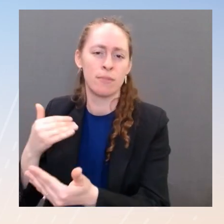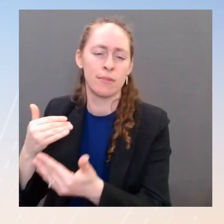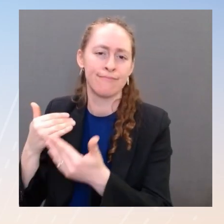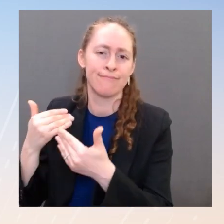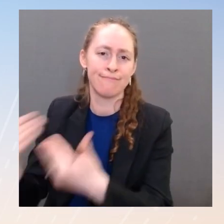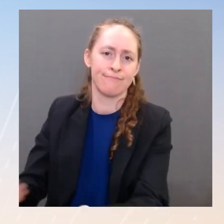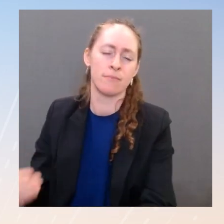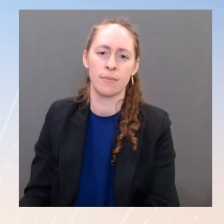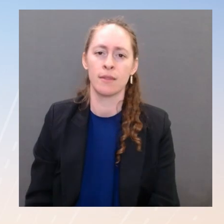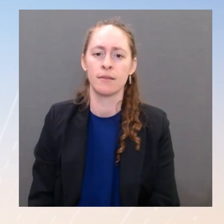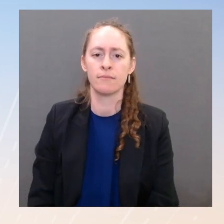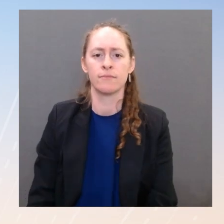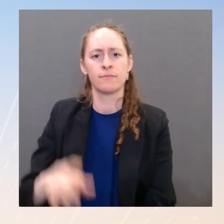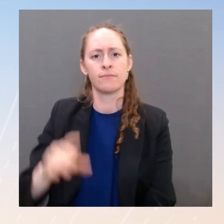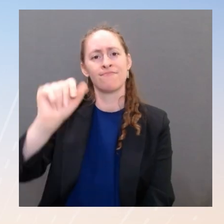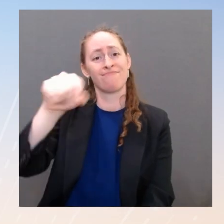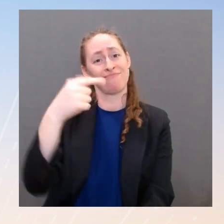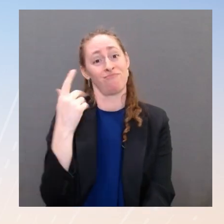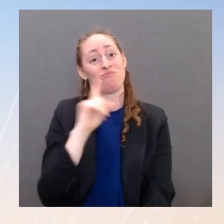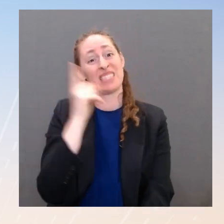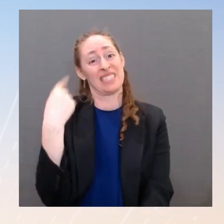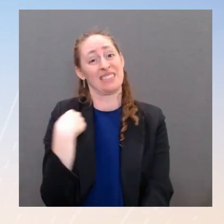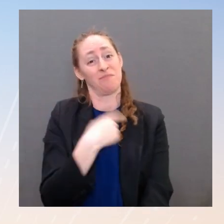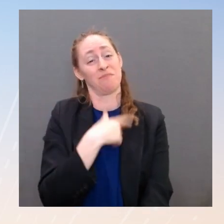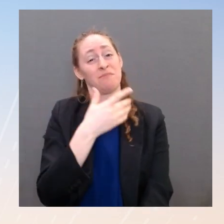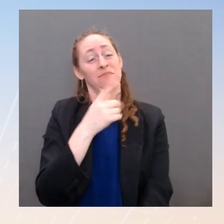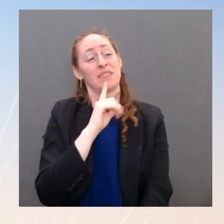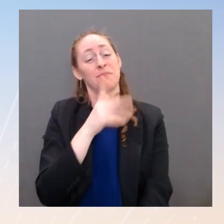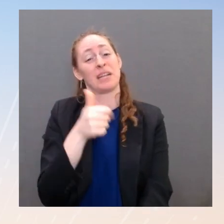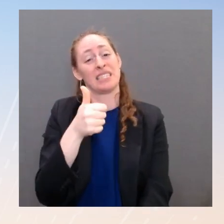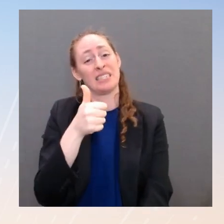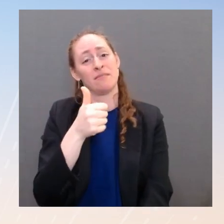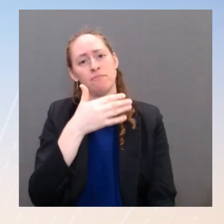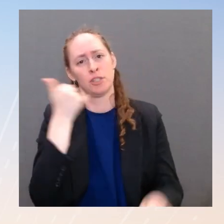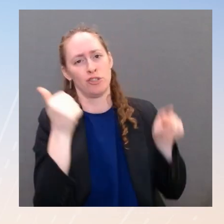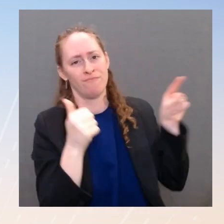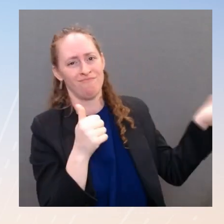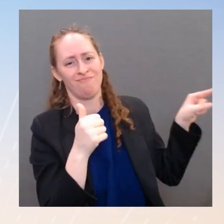because it's more permanent; it's more lasting. But we will continue and the President will contider